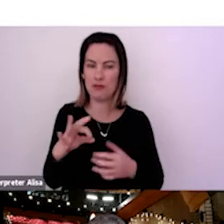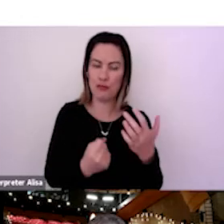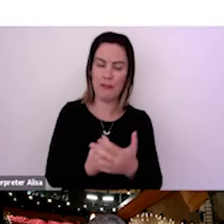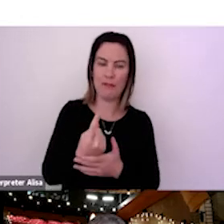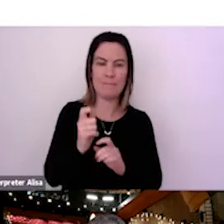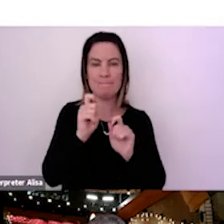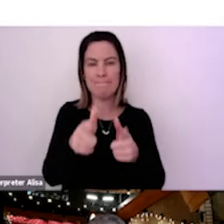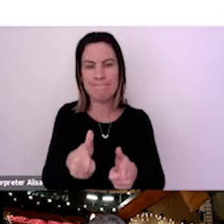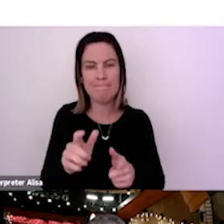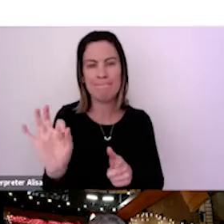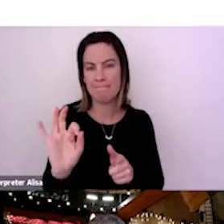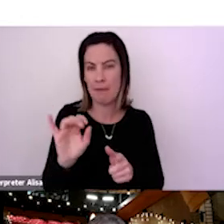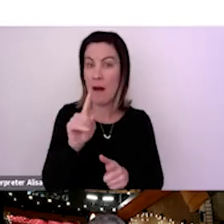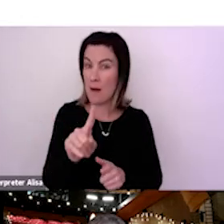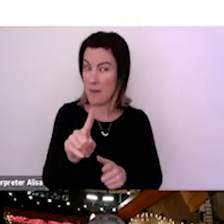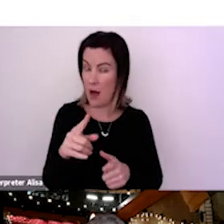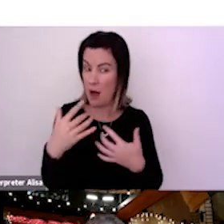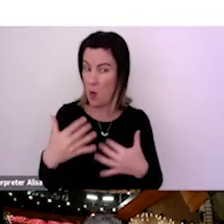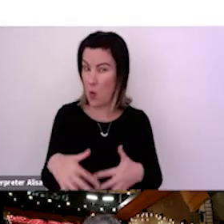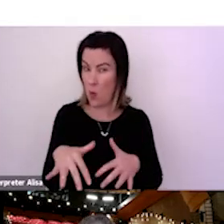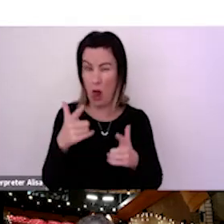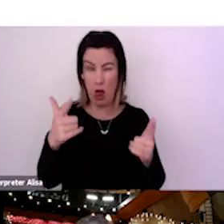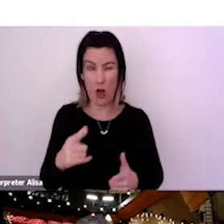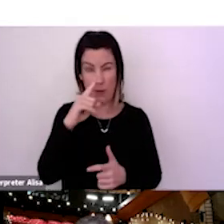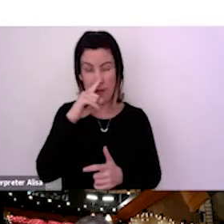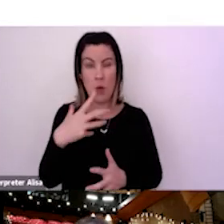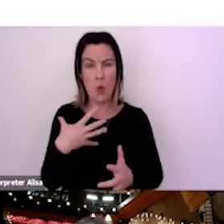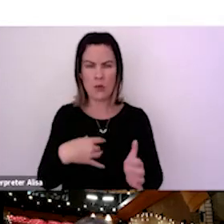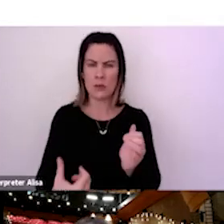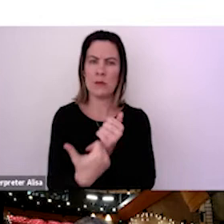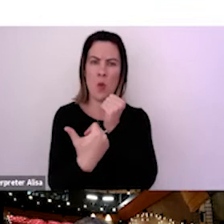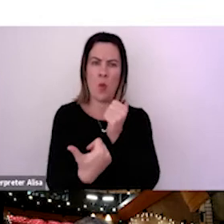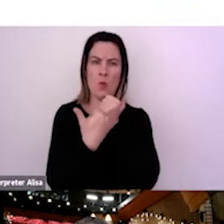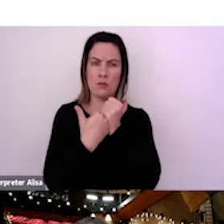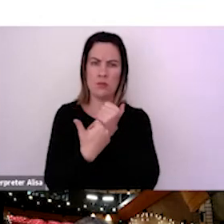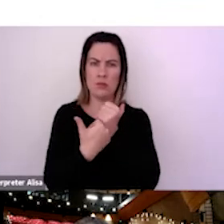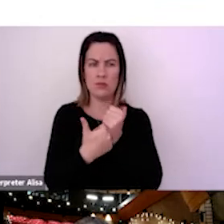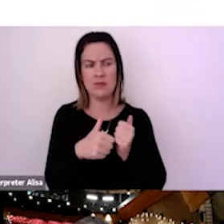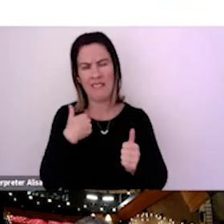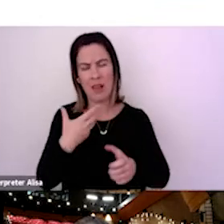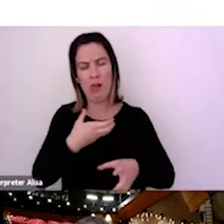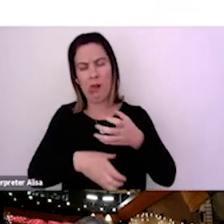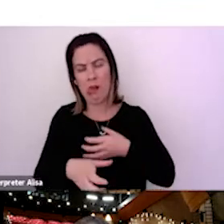event, but overwhelmingly we see in audiences just an empathy with the artists and the teams affected so